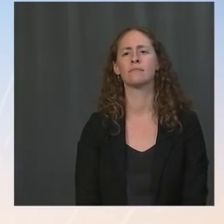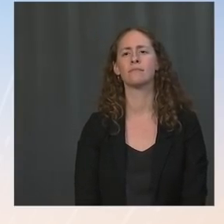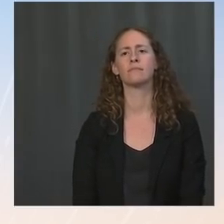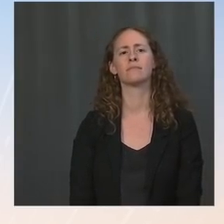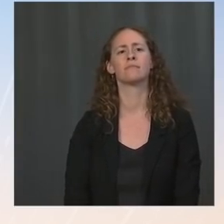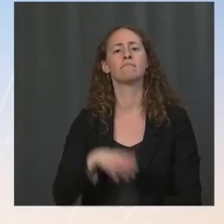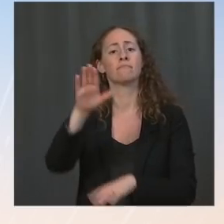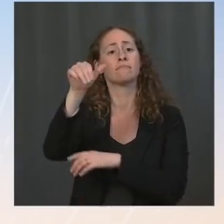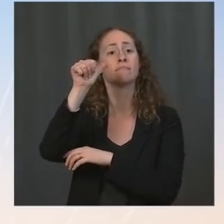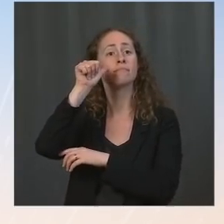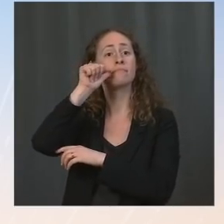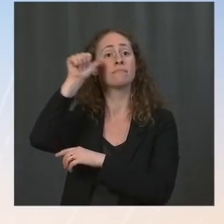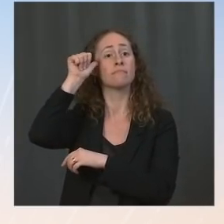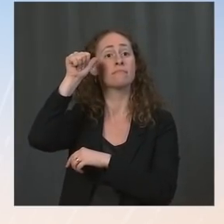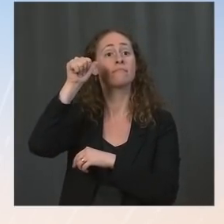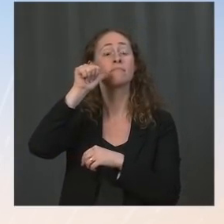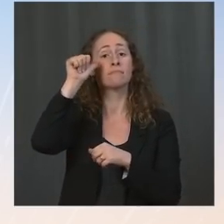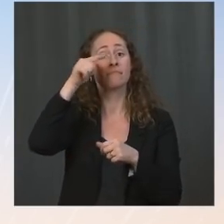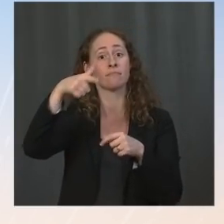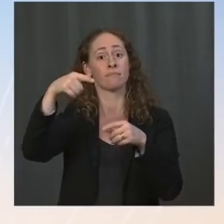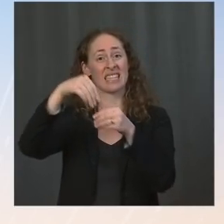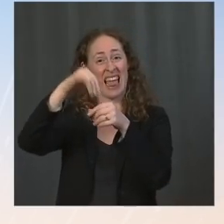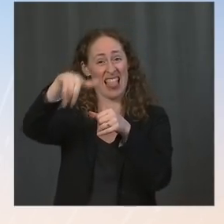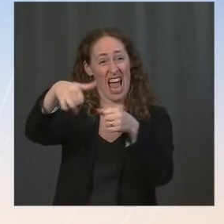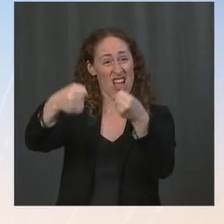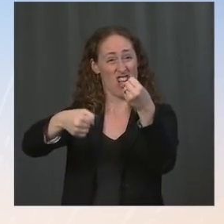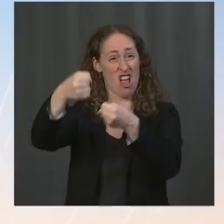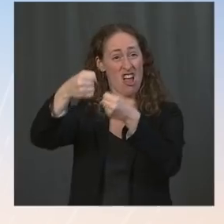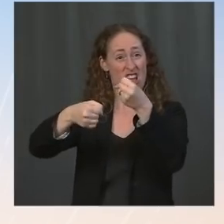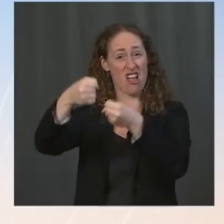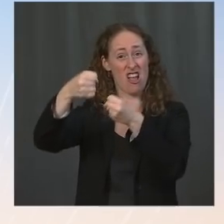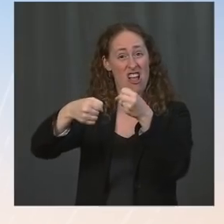that could have led to additional damage. There's an investigation to determine how this happened.